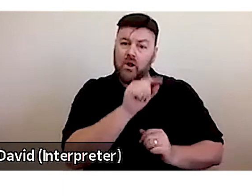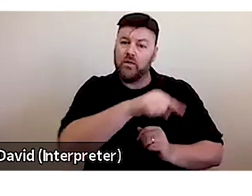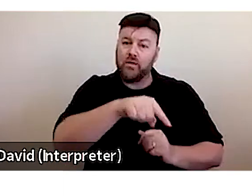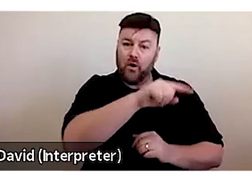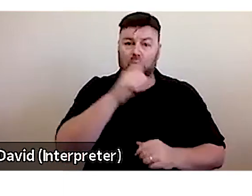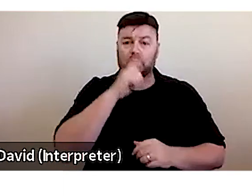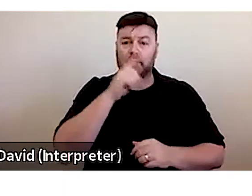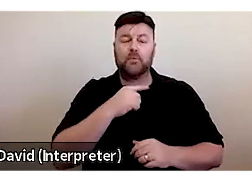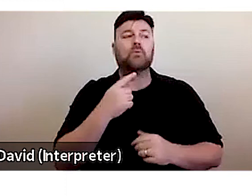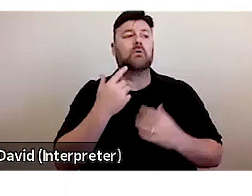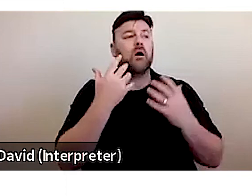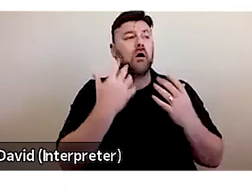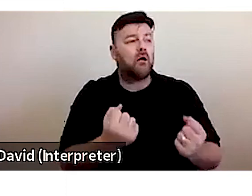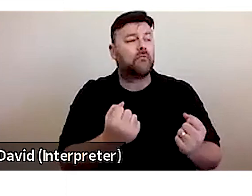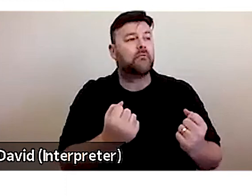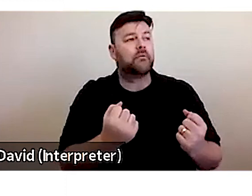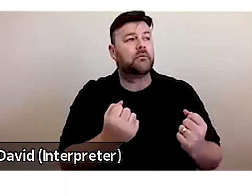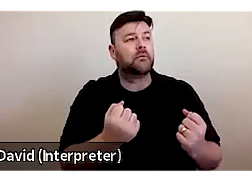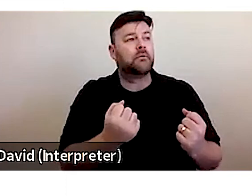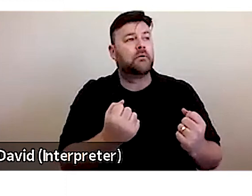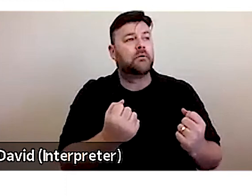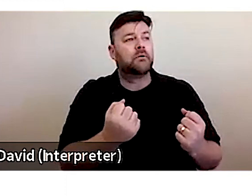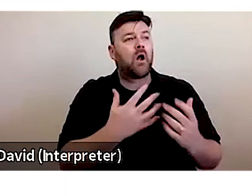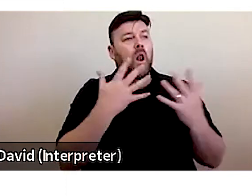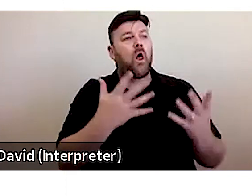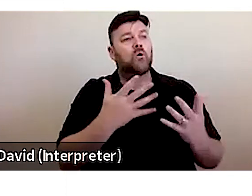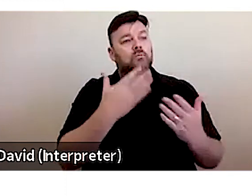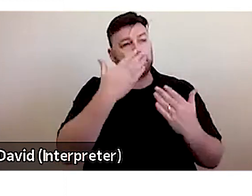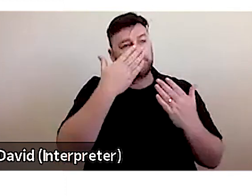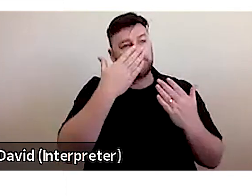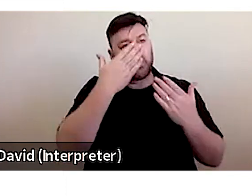respect in the community.